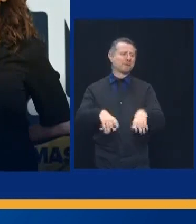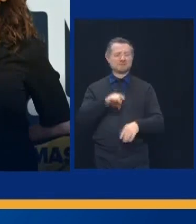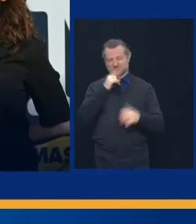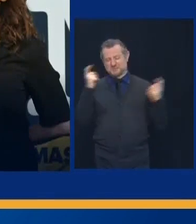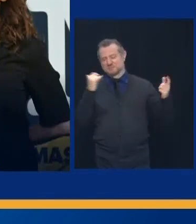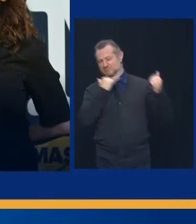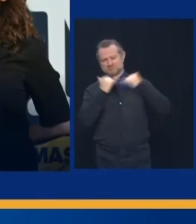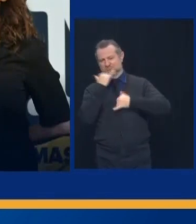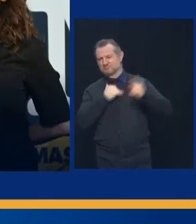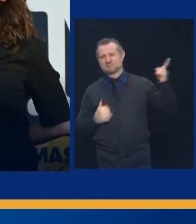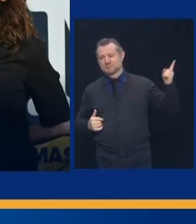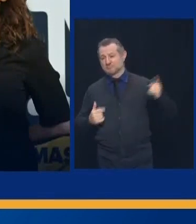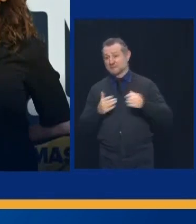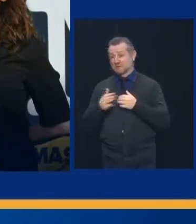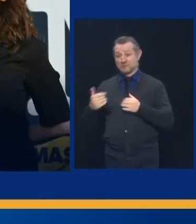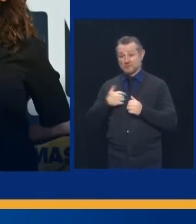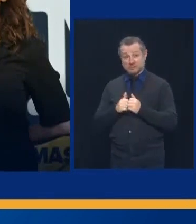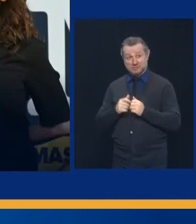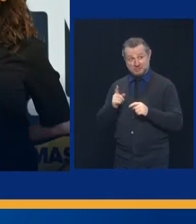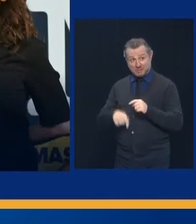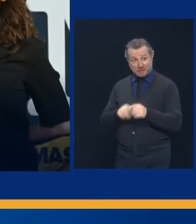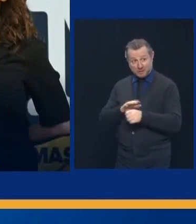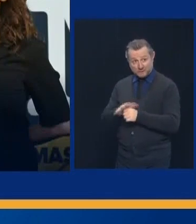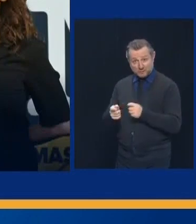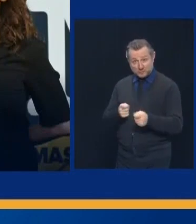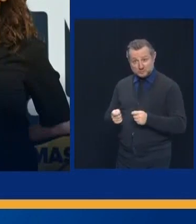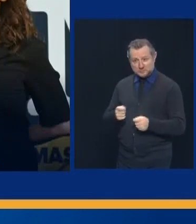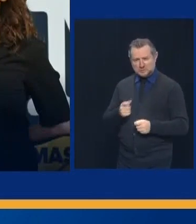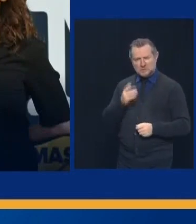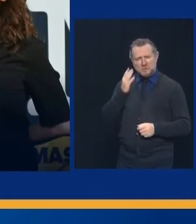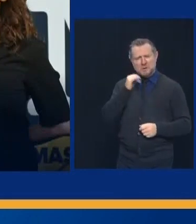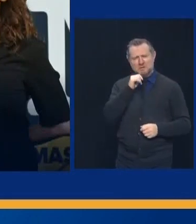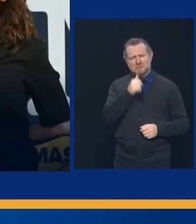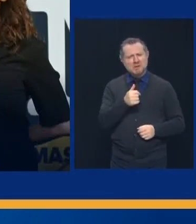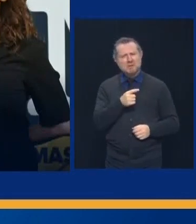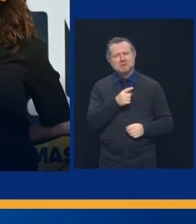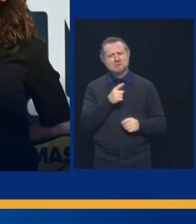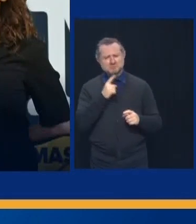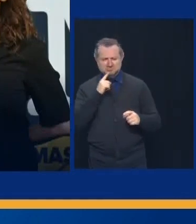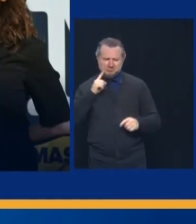GOVERNMENTAL DERELICTIONS OF DUTY AND RESPONSIBILITY. EVEN IF YOU BELIEVE YOU CAN'T